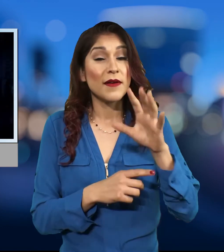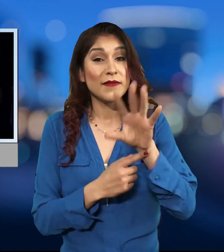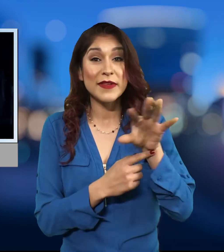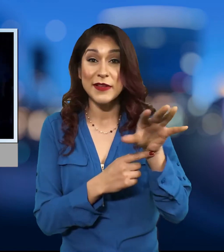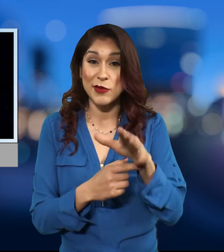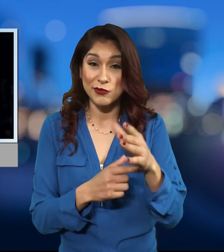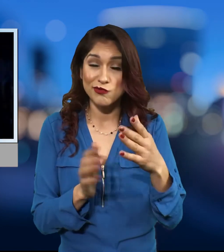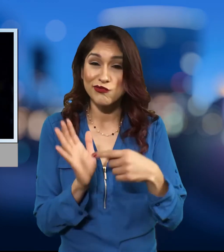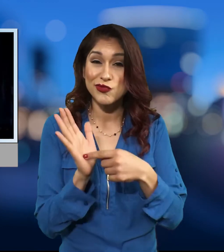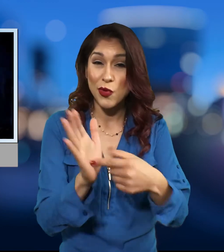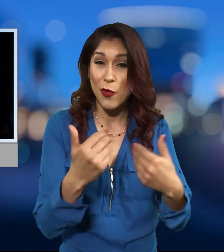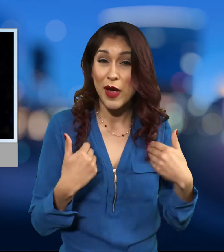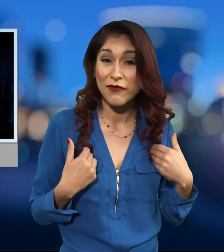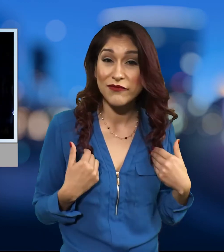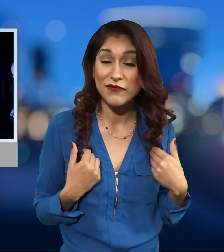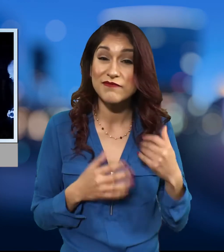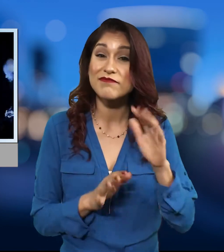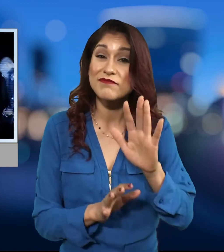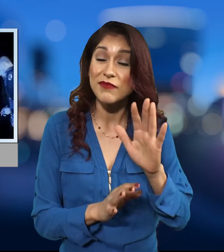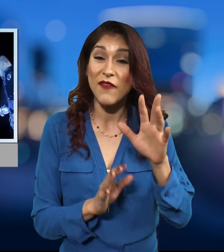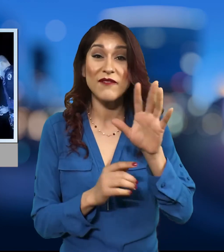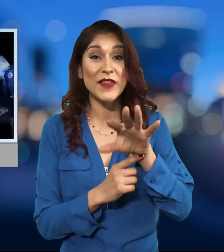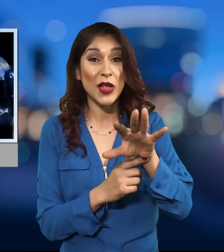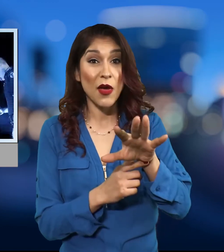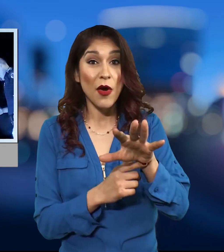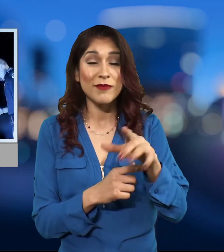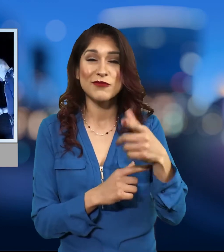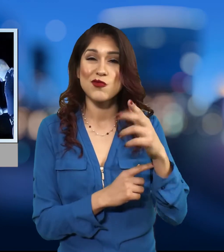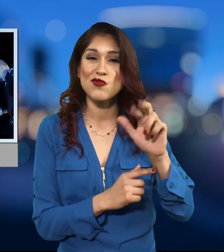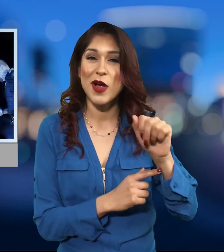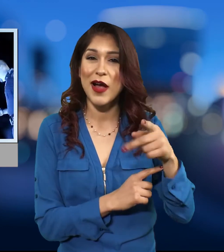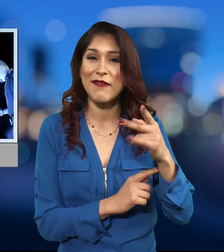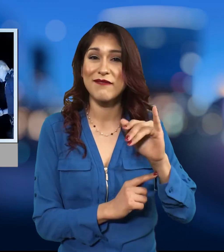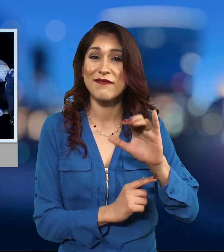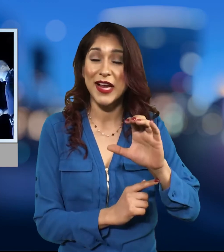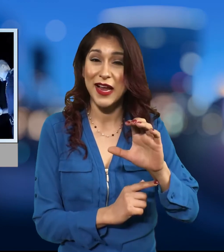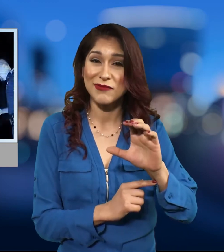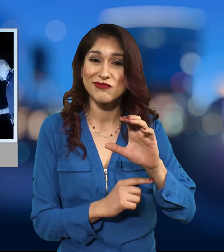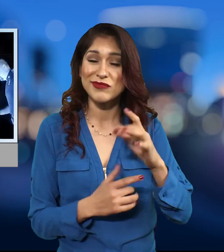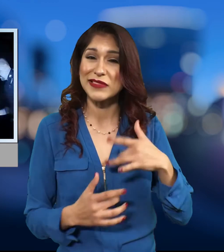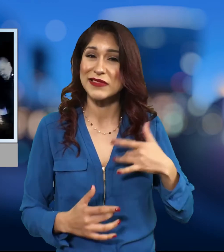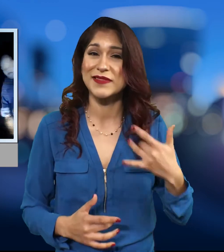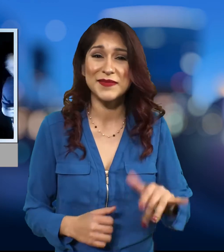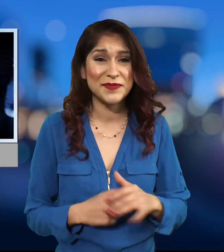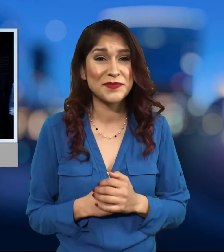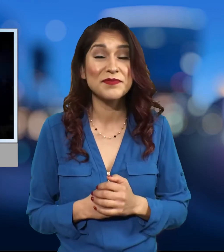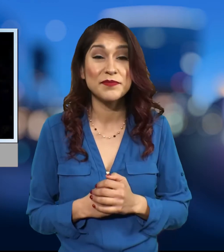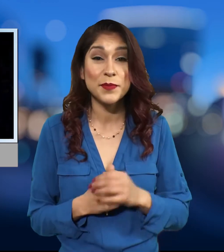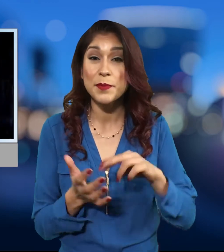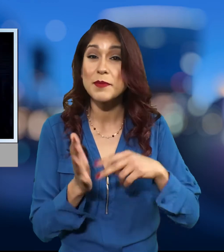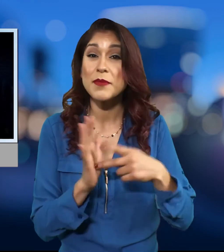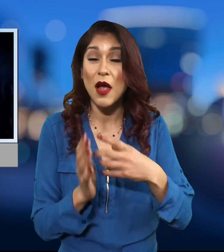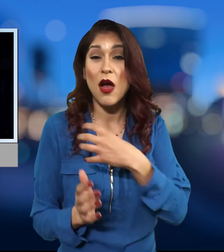We have the video of the entire encounter but due to its graphic nature, we freeze the